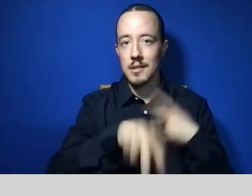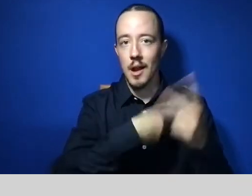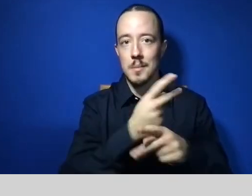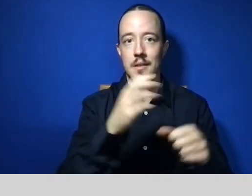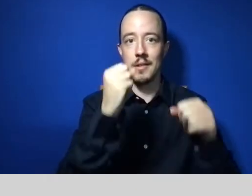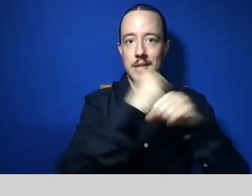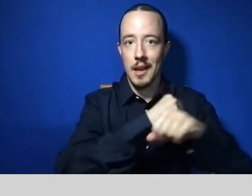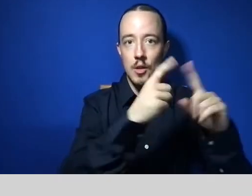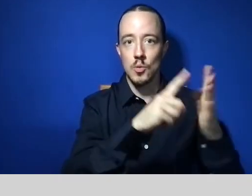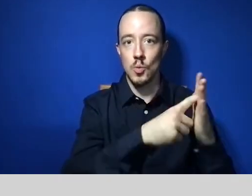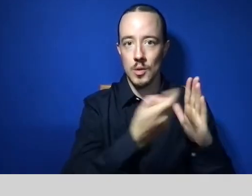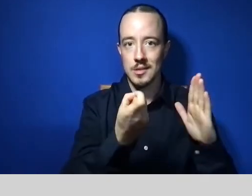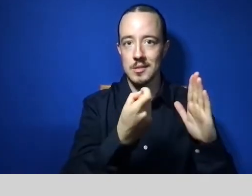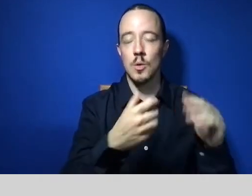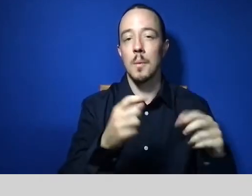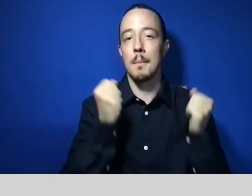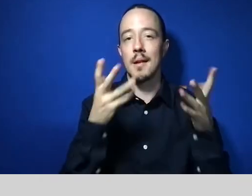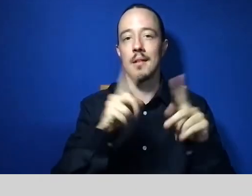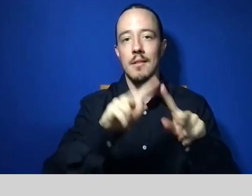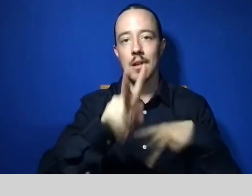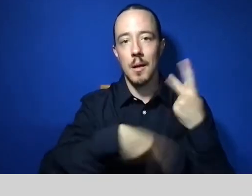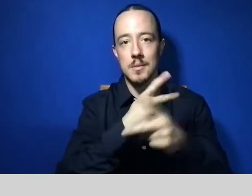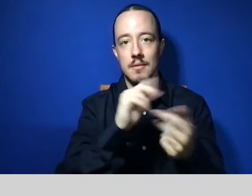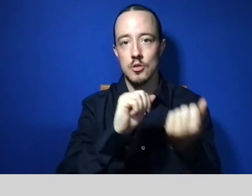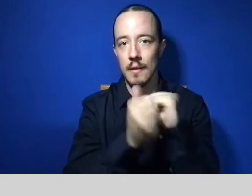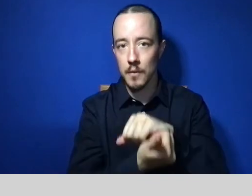there can be many, many different transformations that occur.